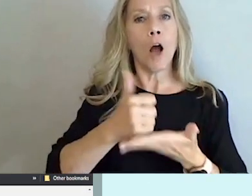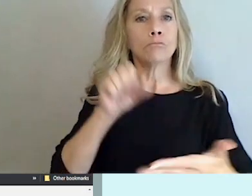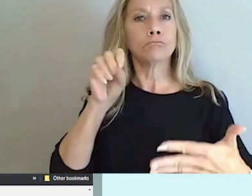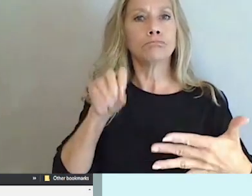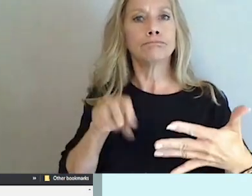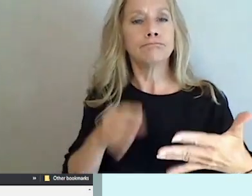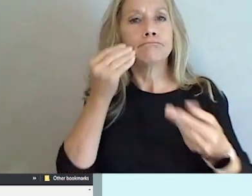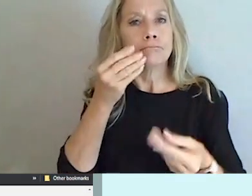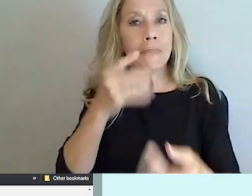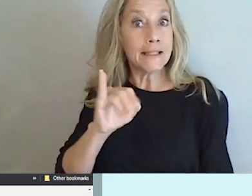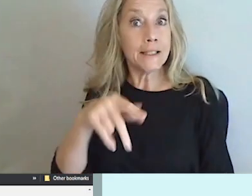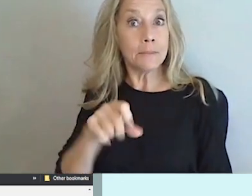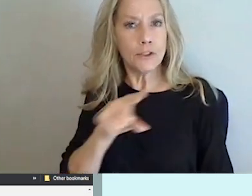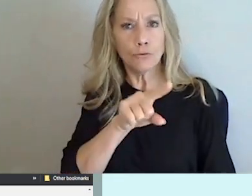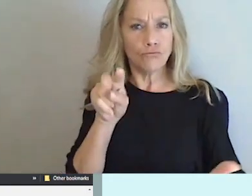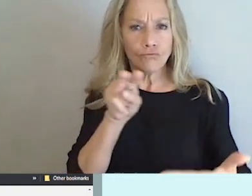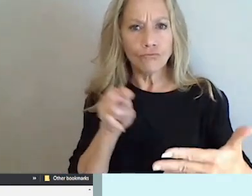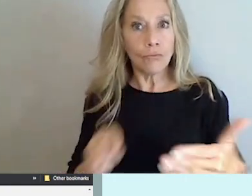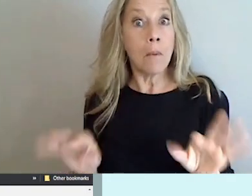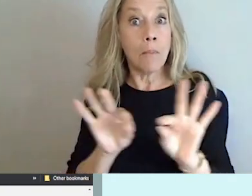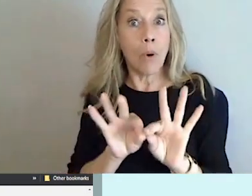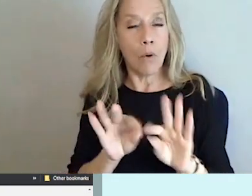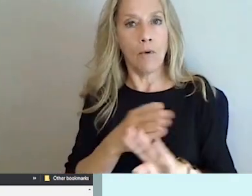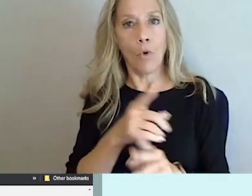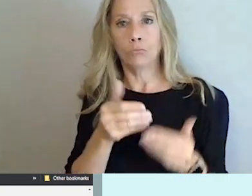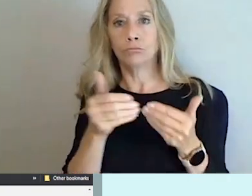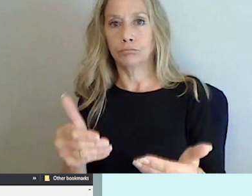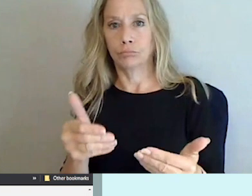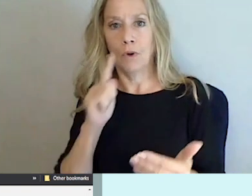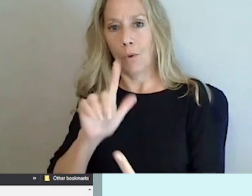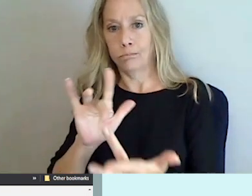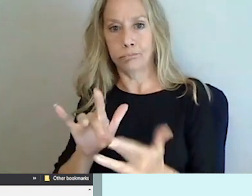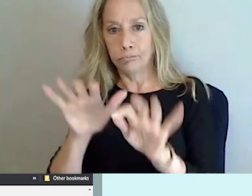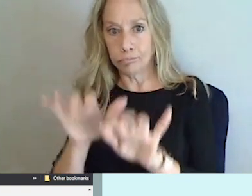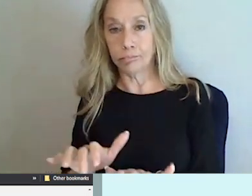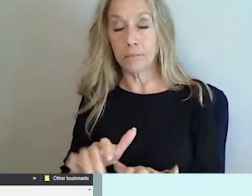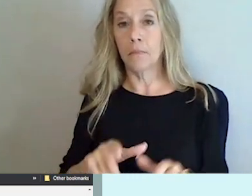section. Review these before moving forward in your renewal. You may notice at the top of this page,